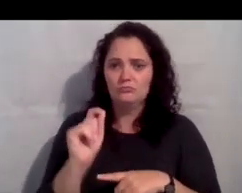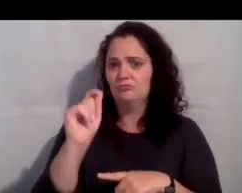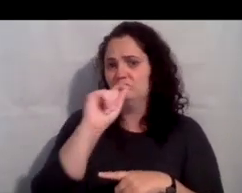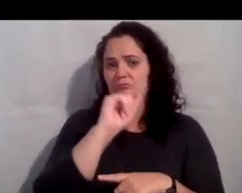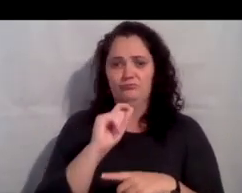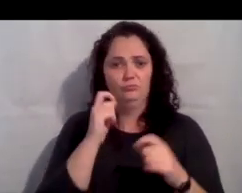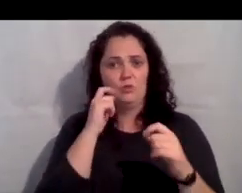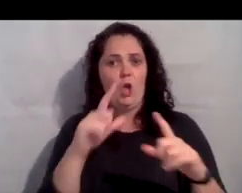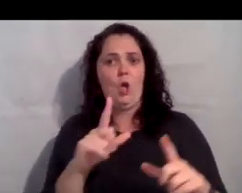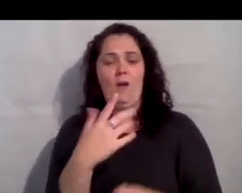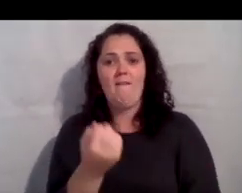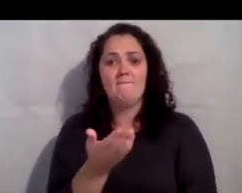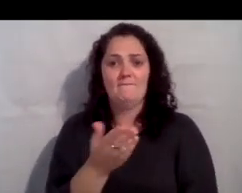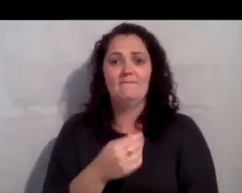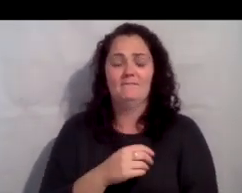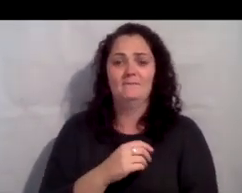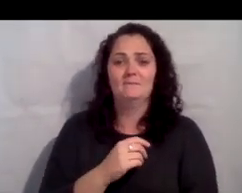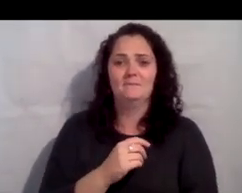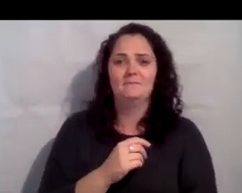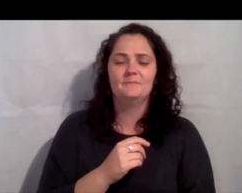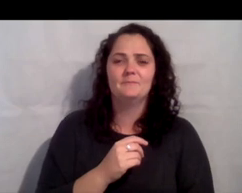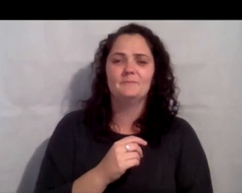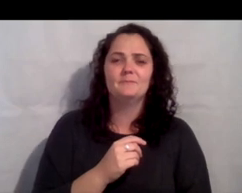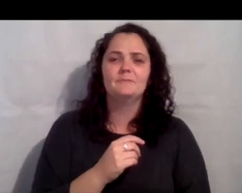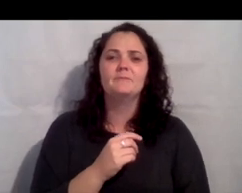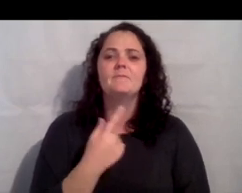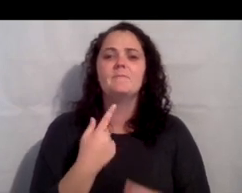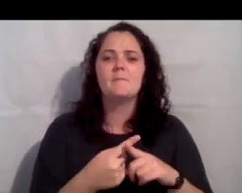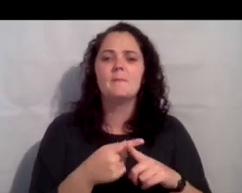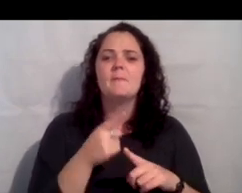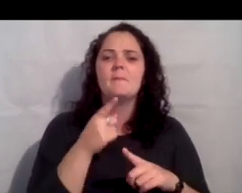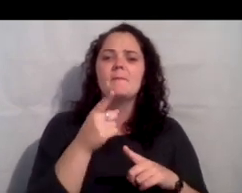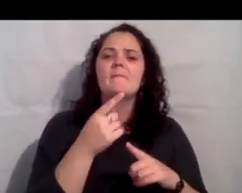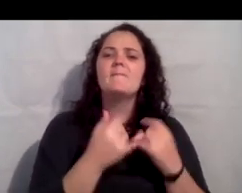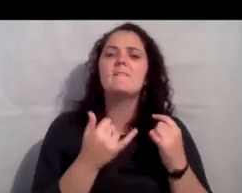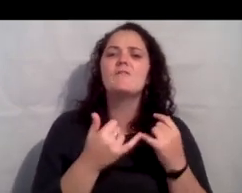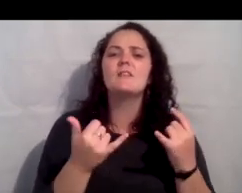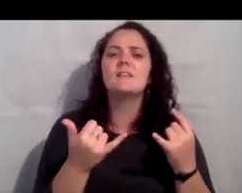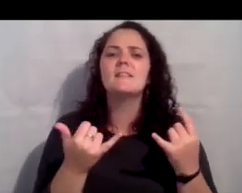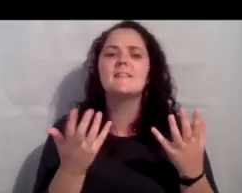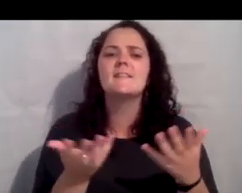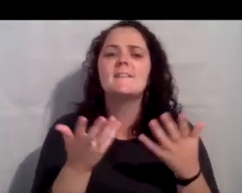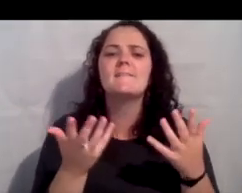and capturing that subject matter. You see here also what we refer to as economy, a very economical line,